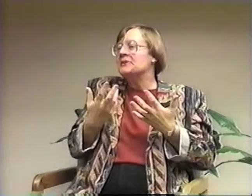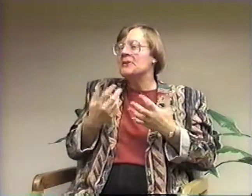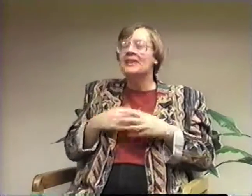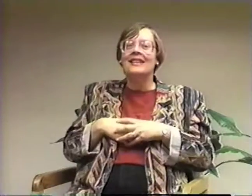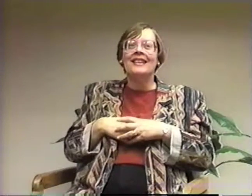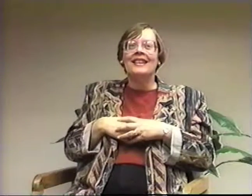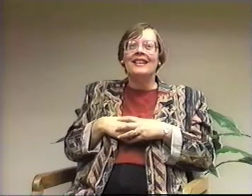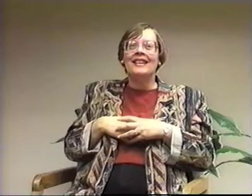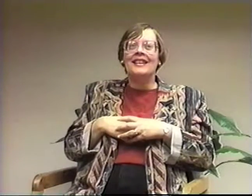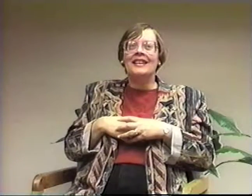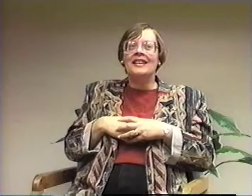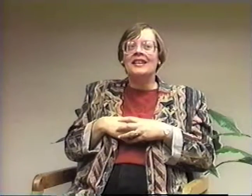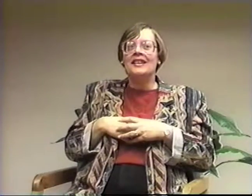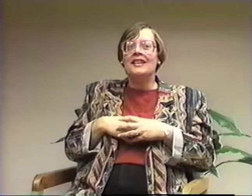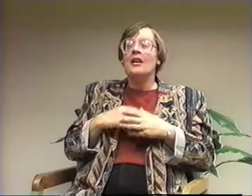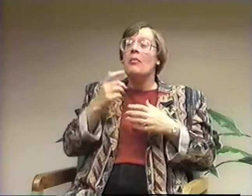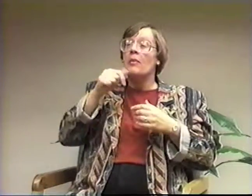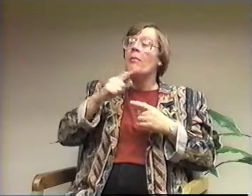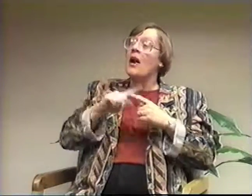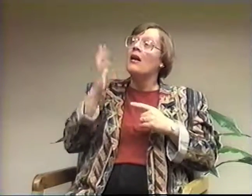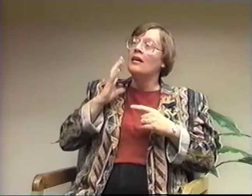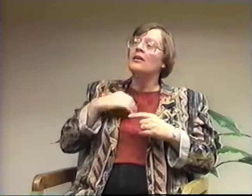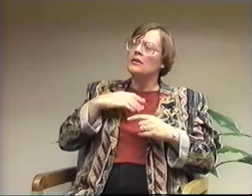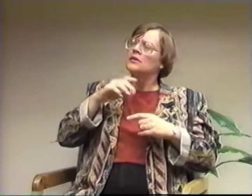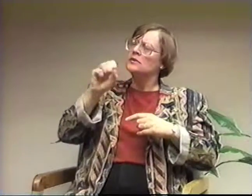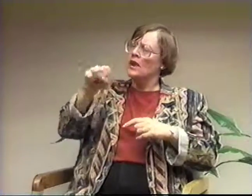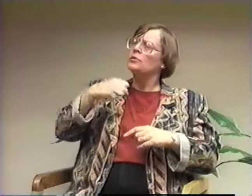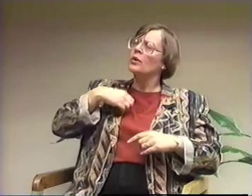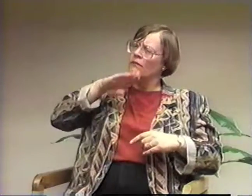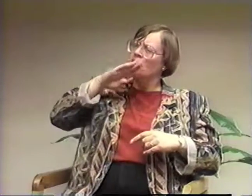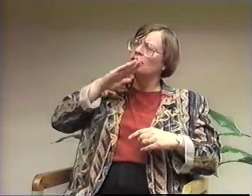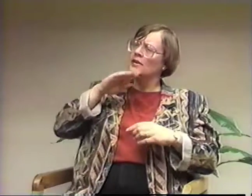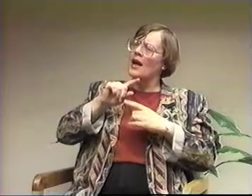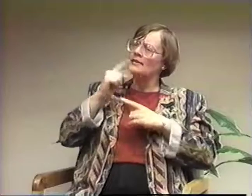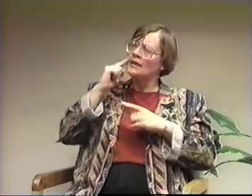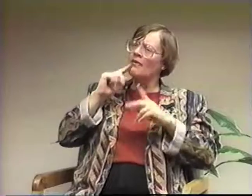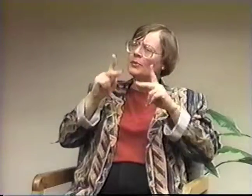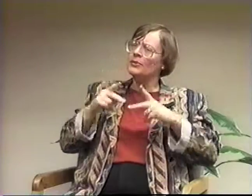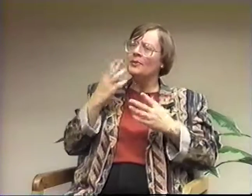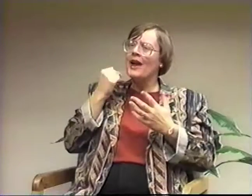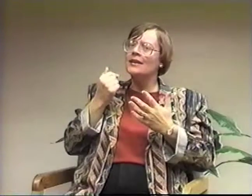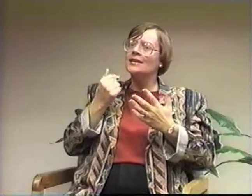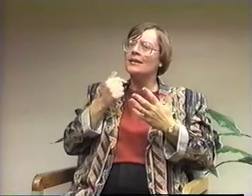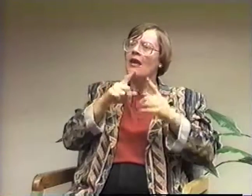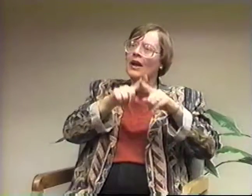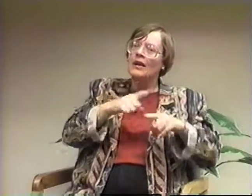as compared to my experiences today. I can imagine the frustration of driving to a friend's home